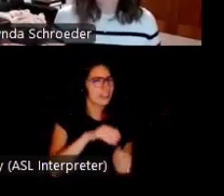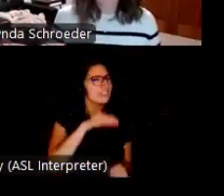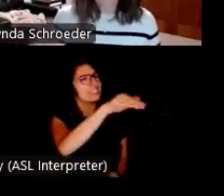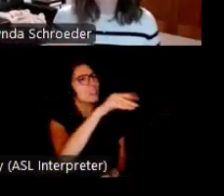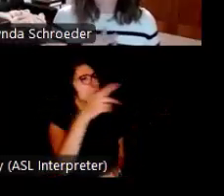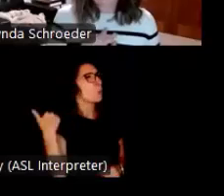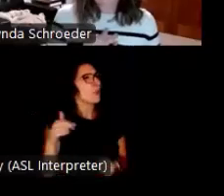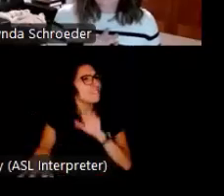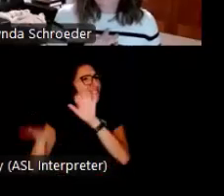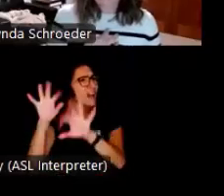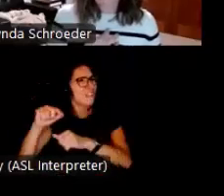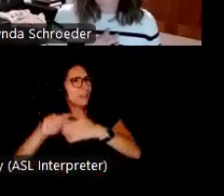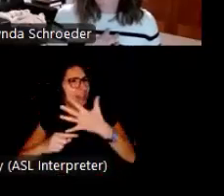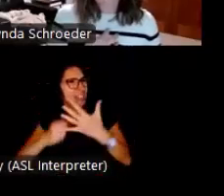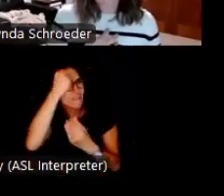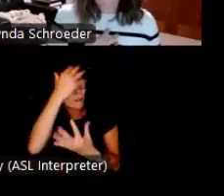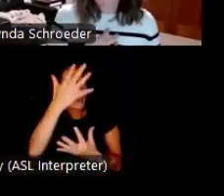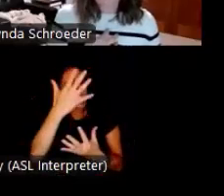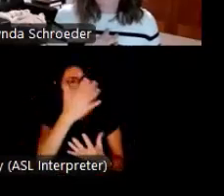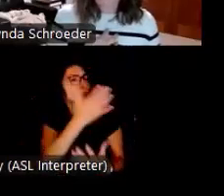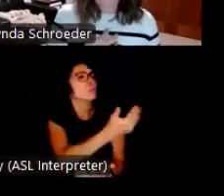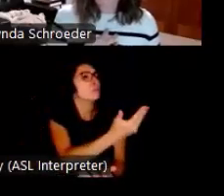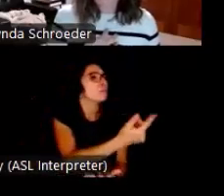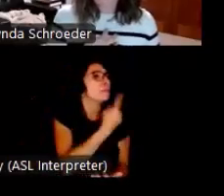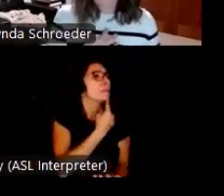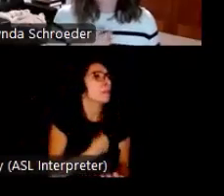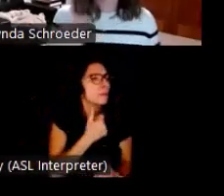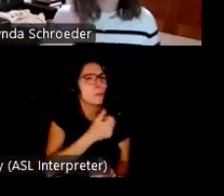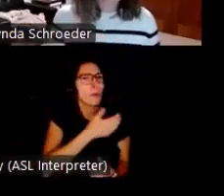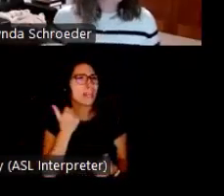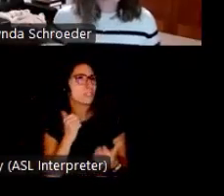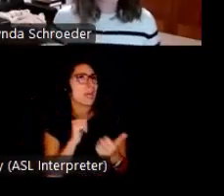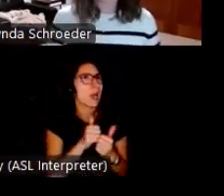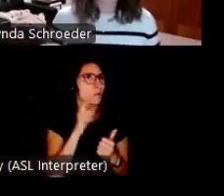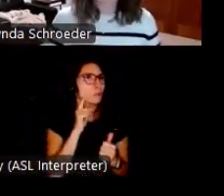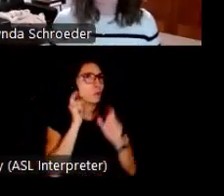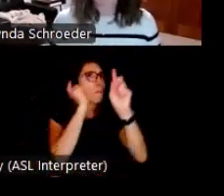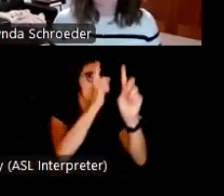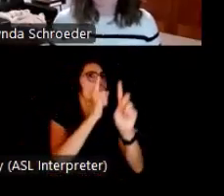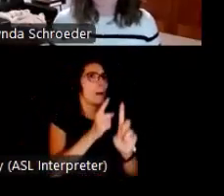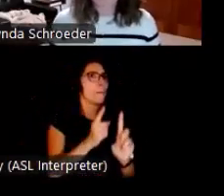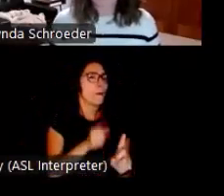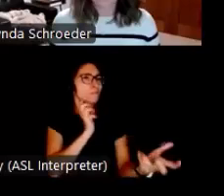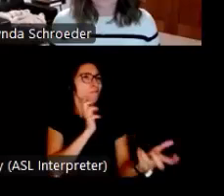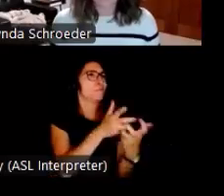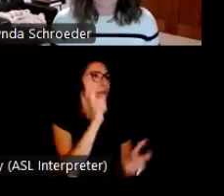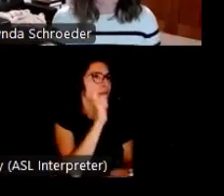and will make a fact sheet that highlights those data points? We did the same with the Emergency Nurses Association,